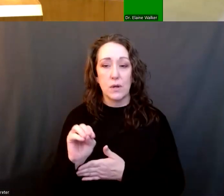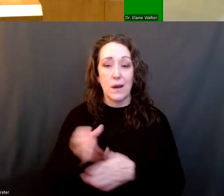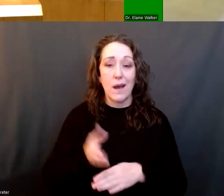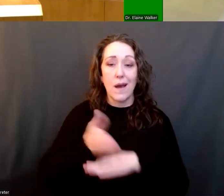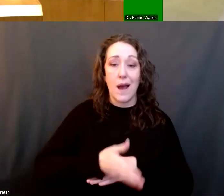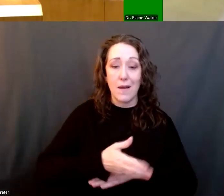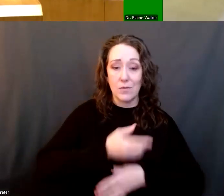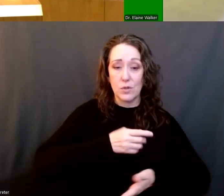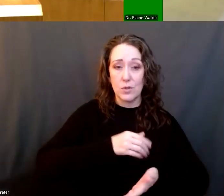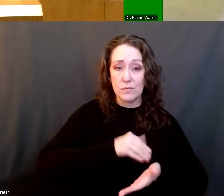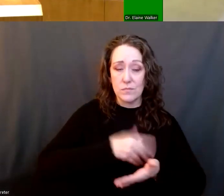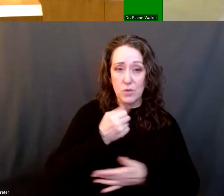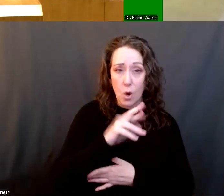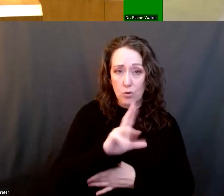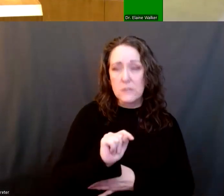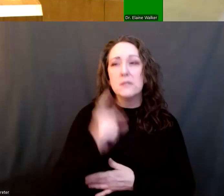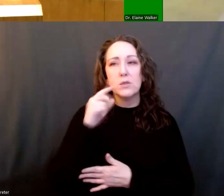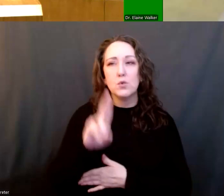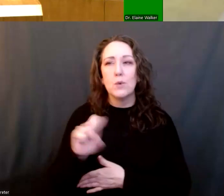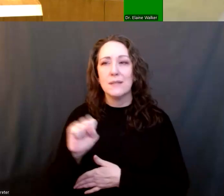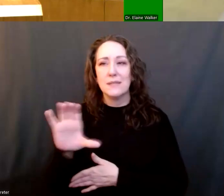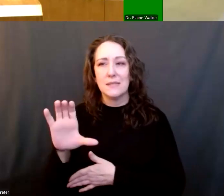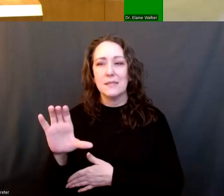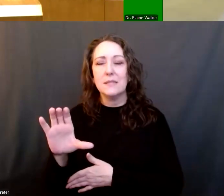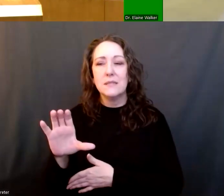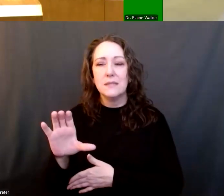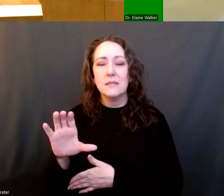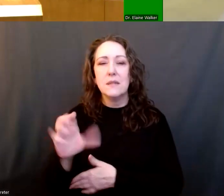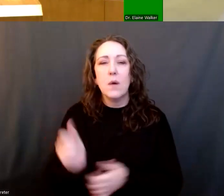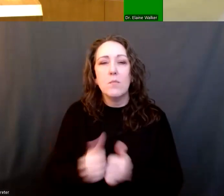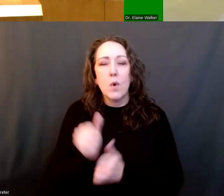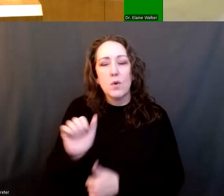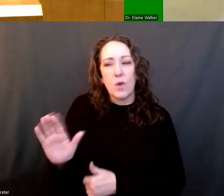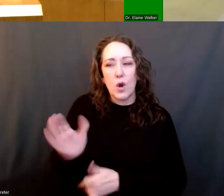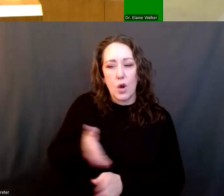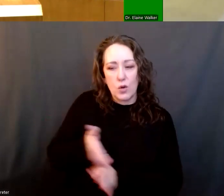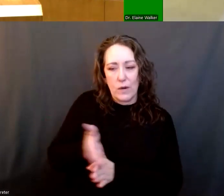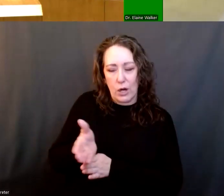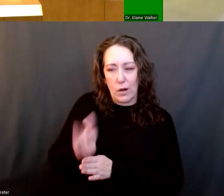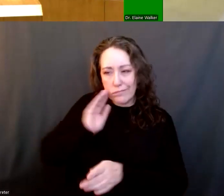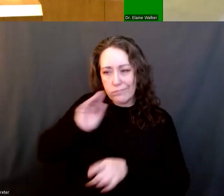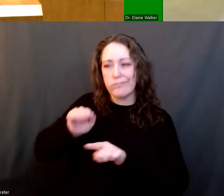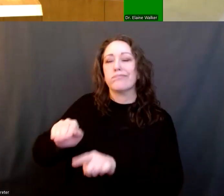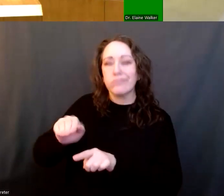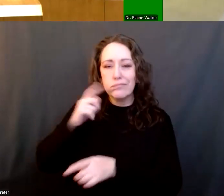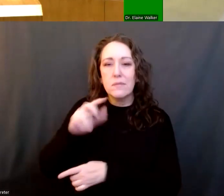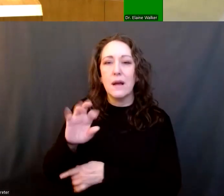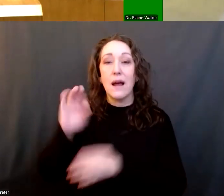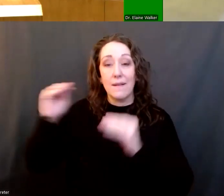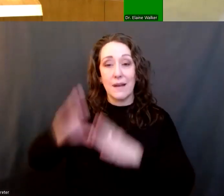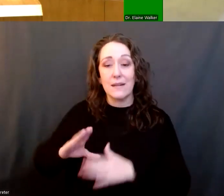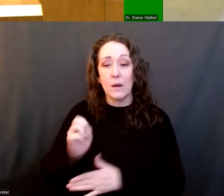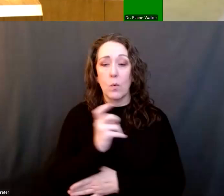USC um most of her career has been spent uh as a faculty member at Cornell University and then